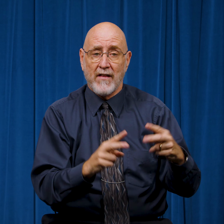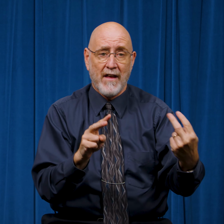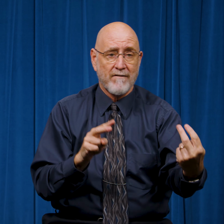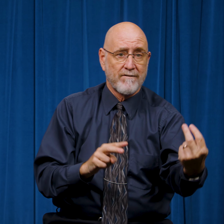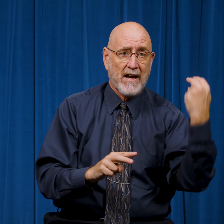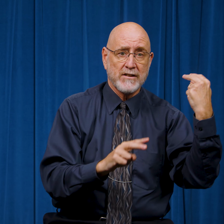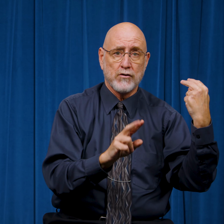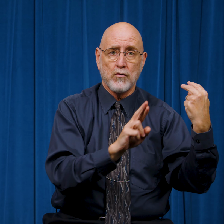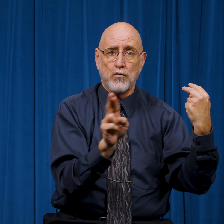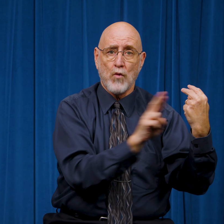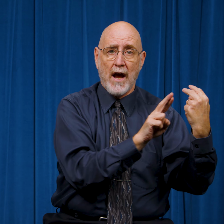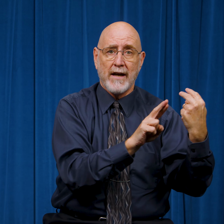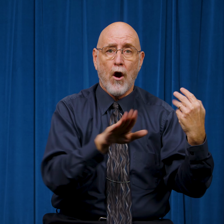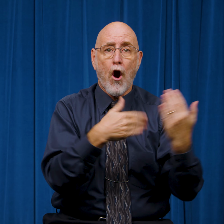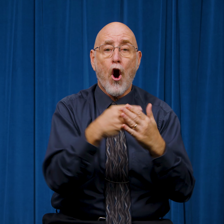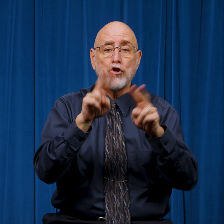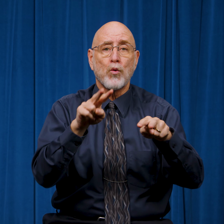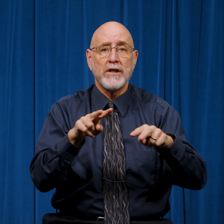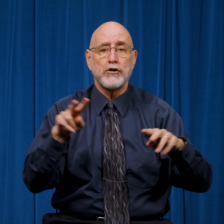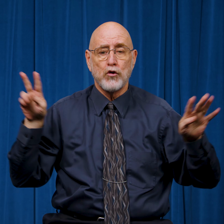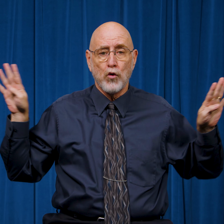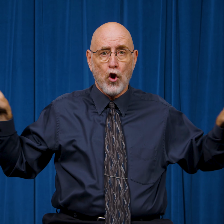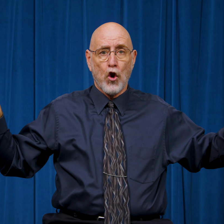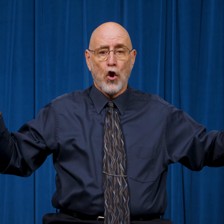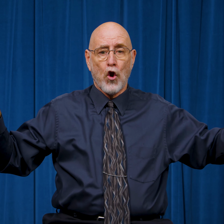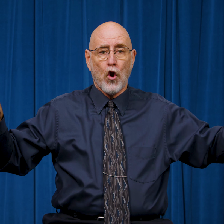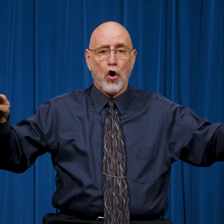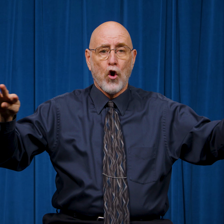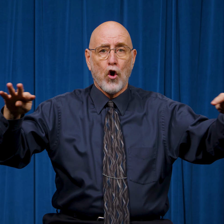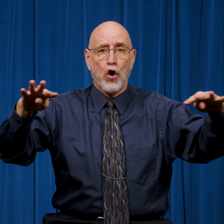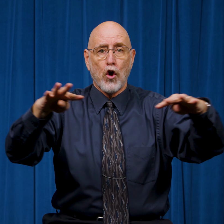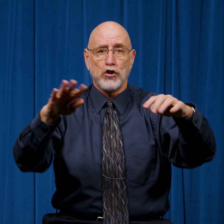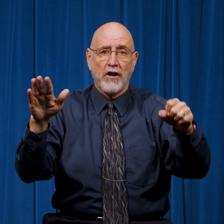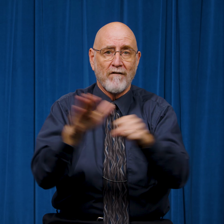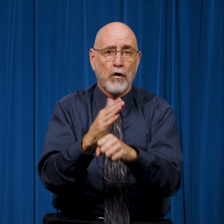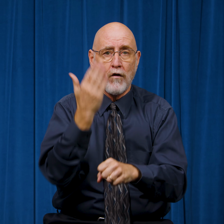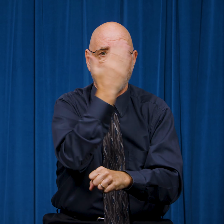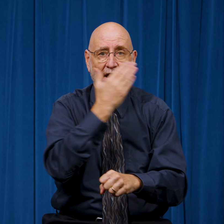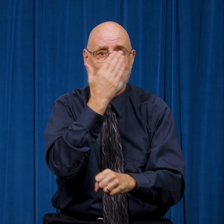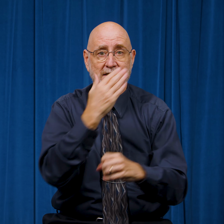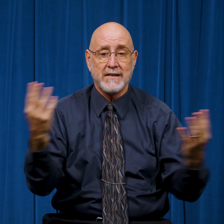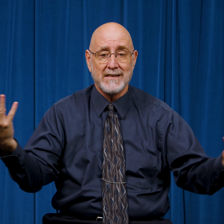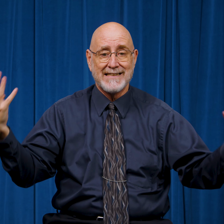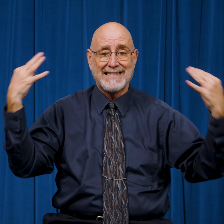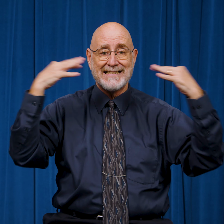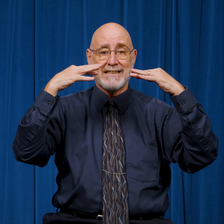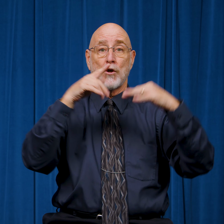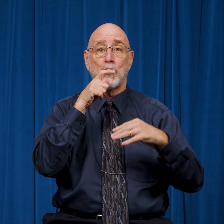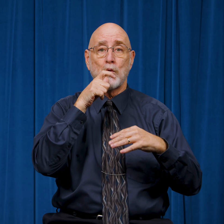so that all 22 look towards the full-face relief of Moses.